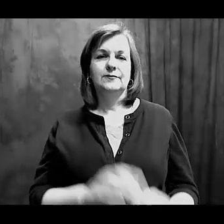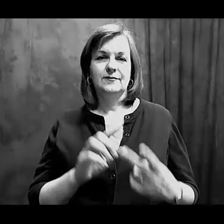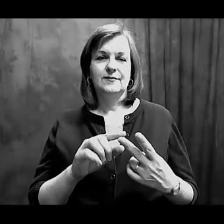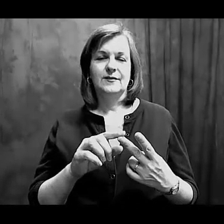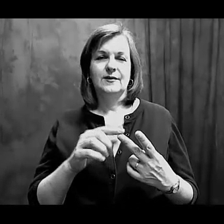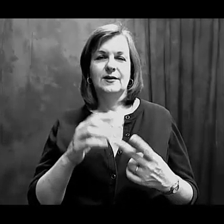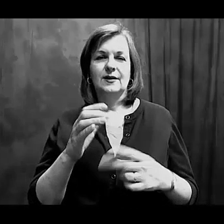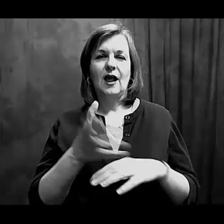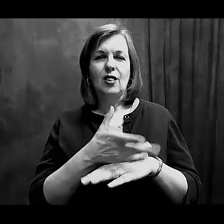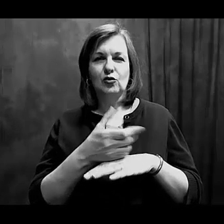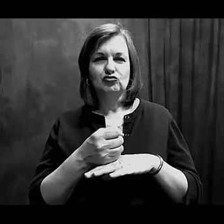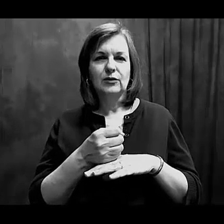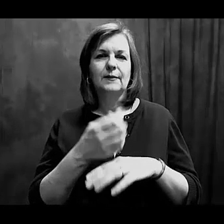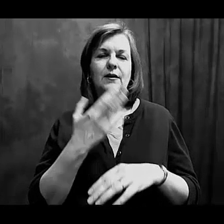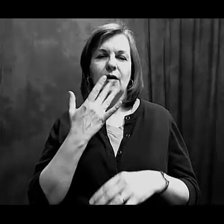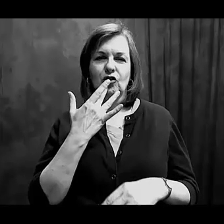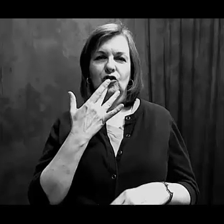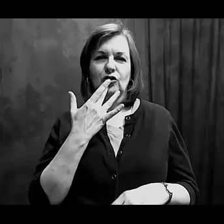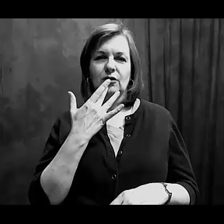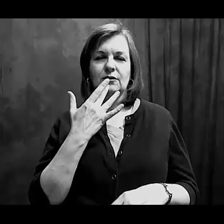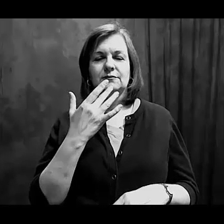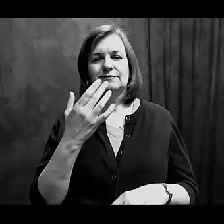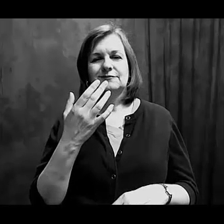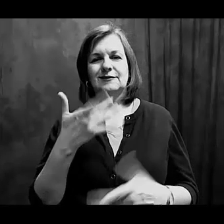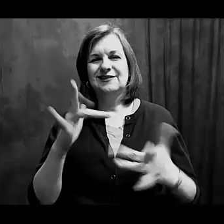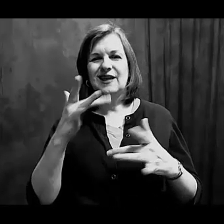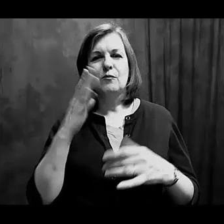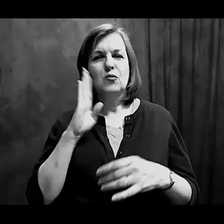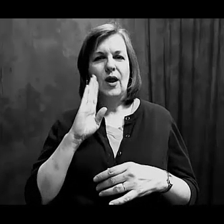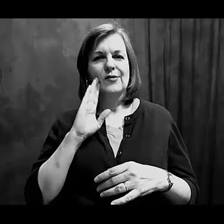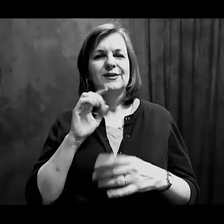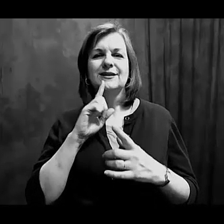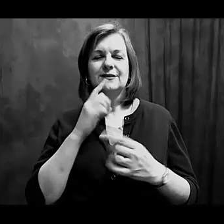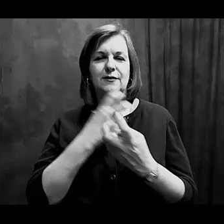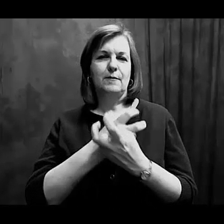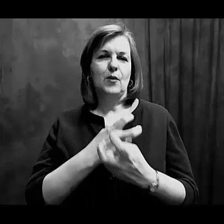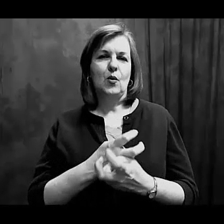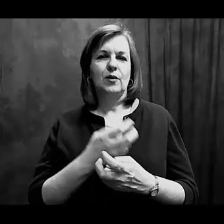before you're even born -- this is fetal development